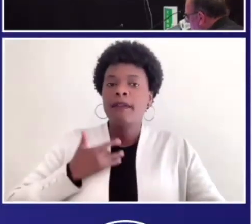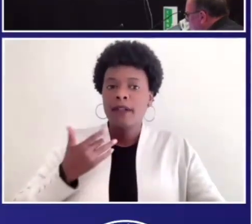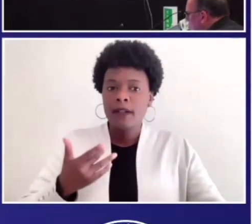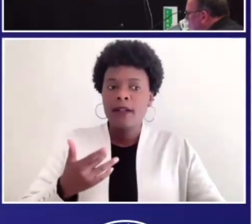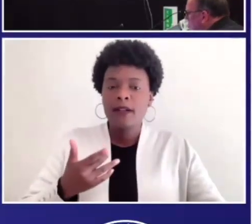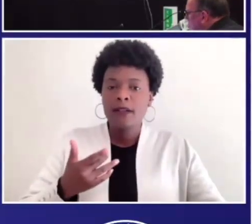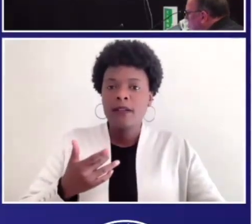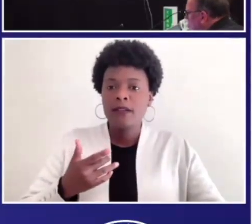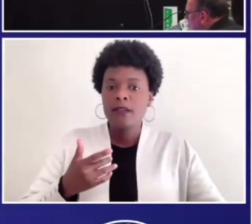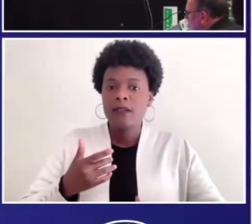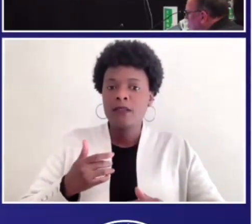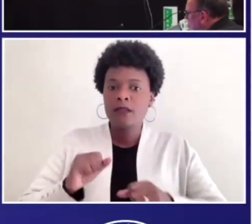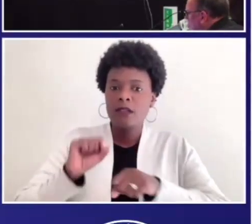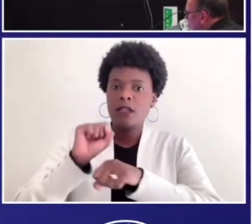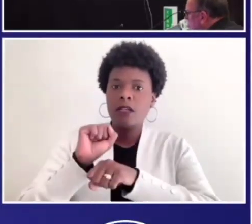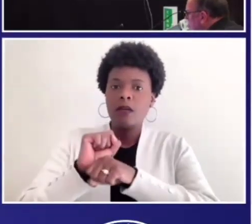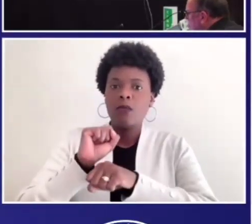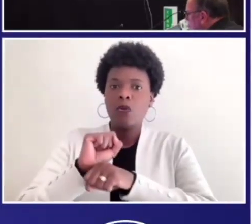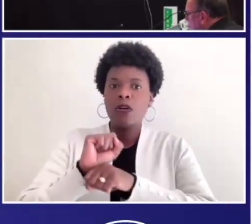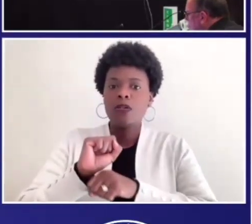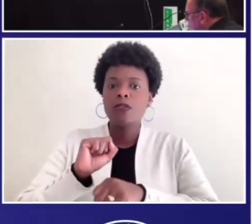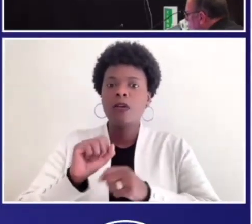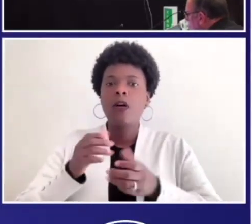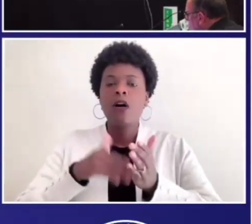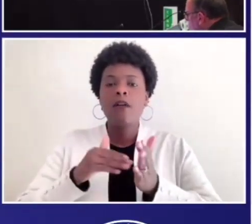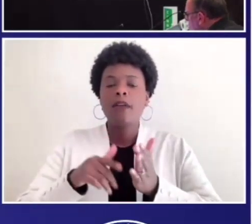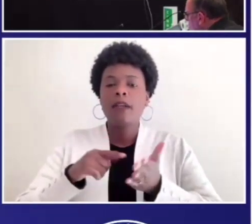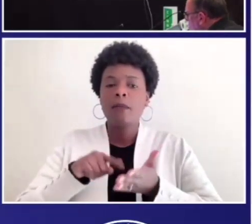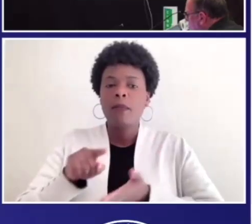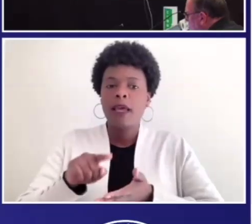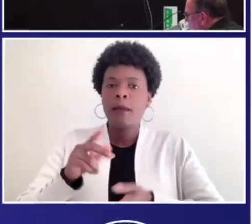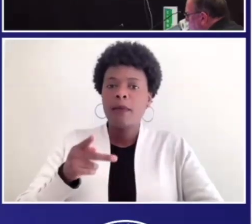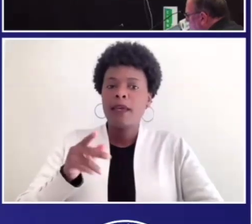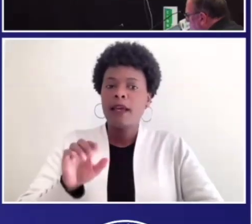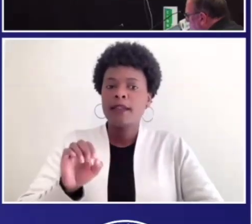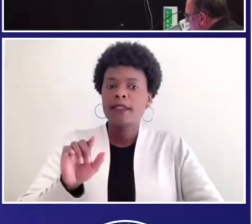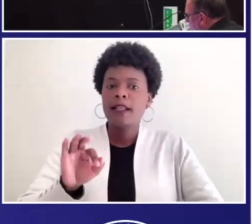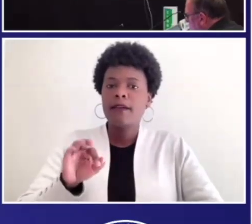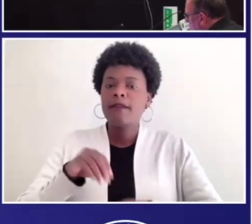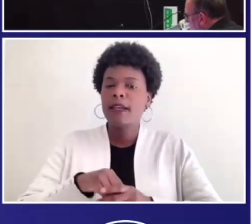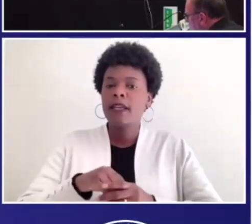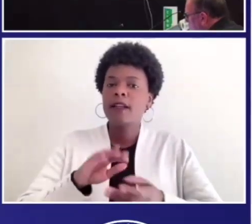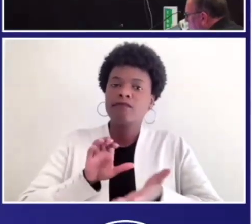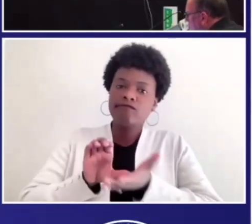you know, employers often pay PSLF any lump sum. We don't want to penalize borrowers for that, especially where there's already